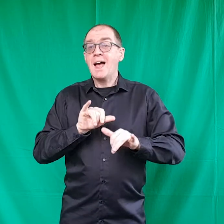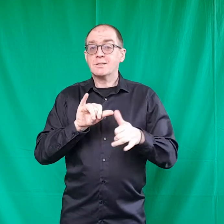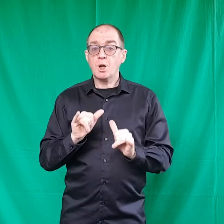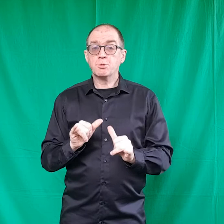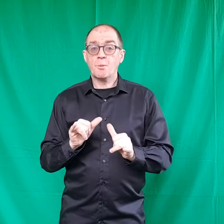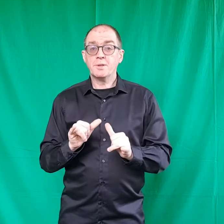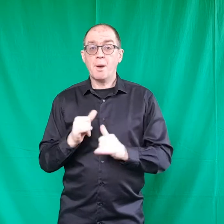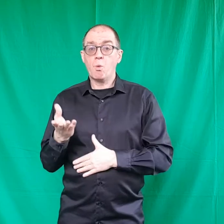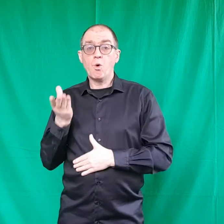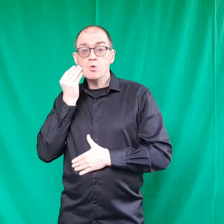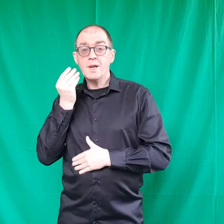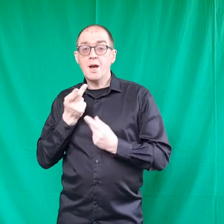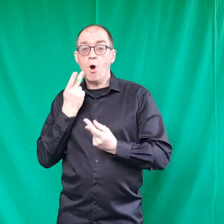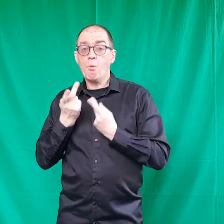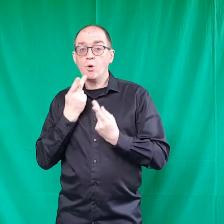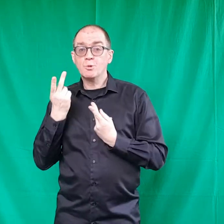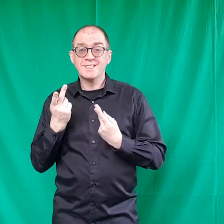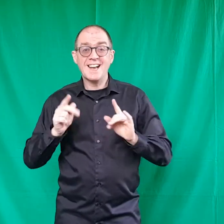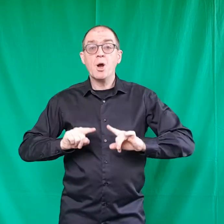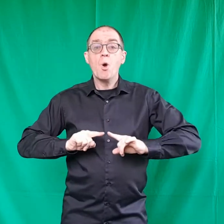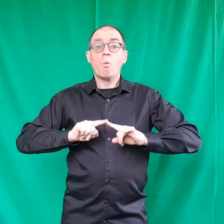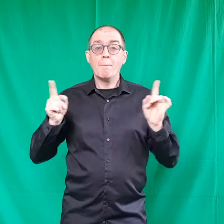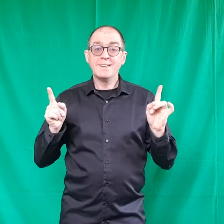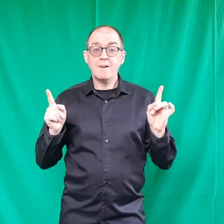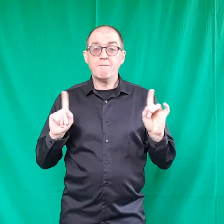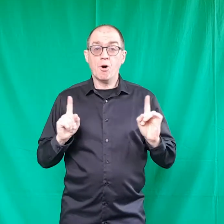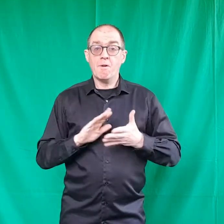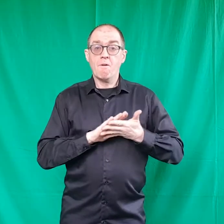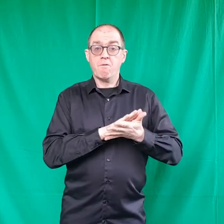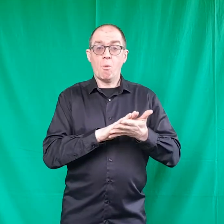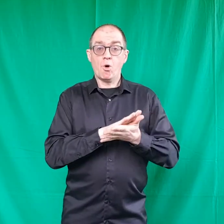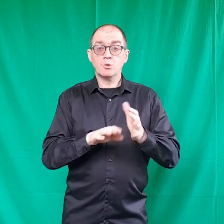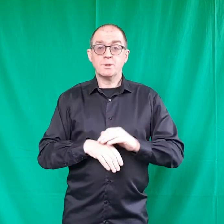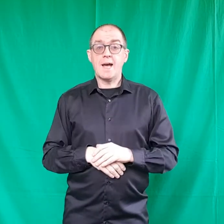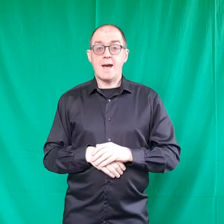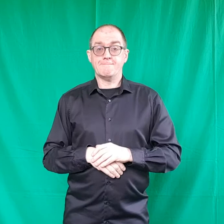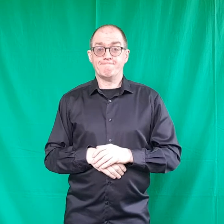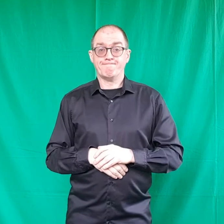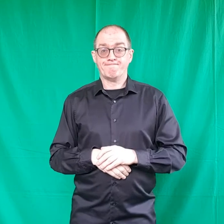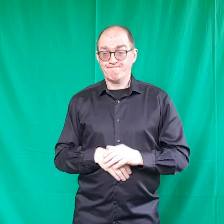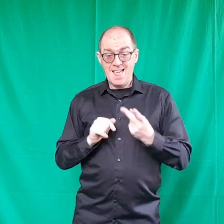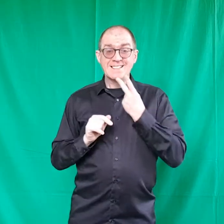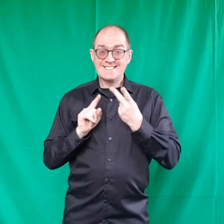And so sometimes, what you hear and what you're saying will be different from what you sign.